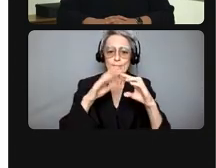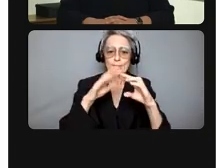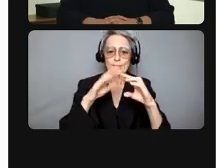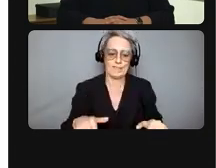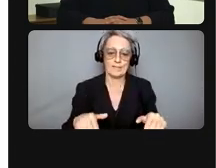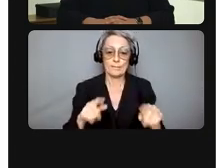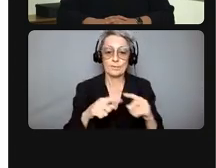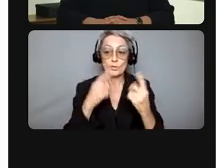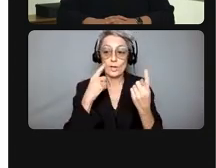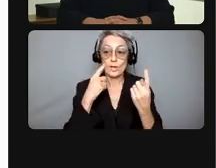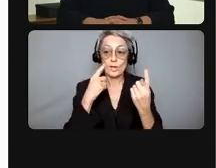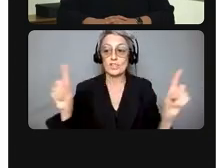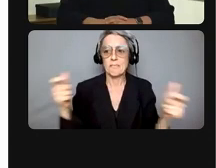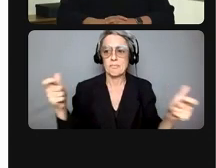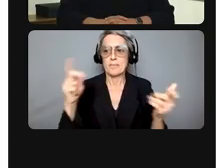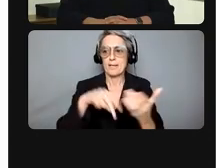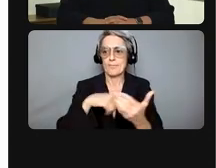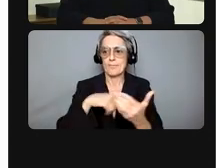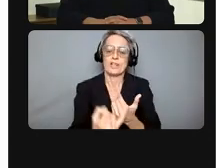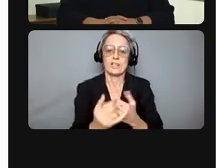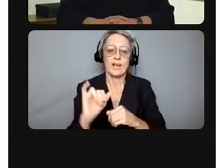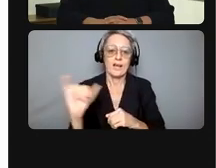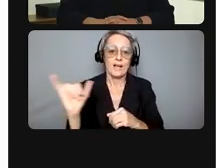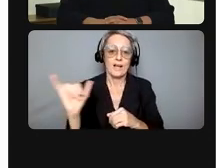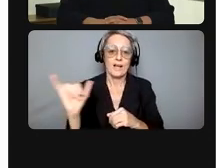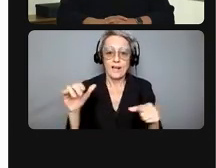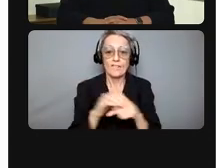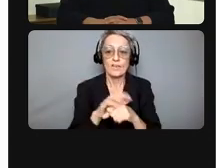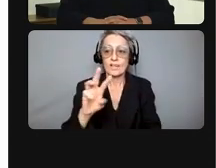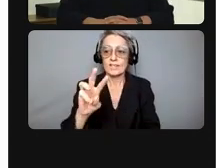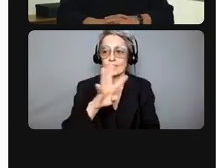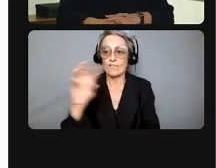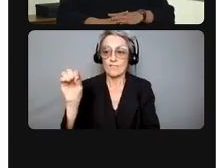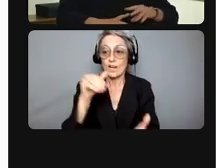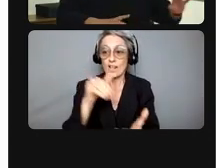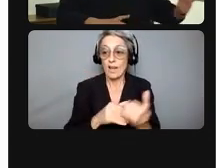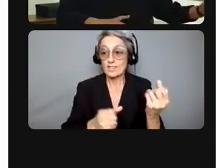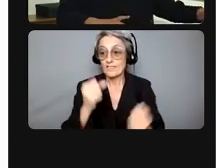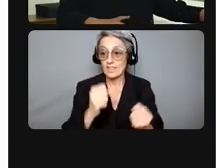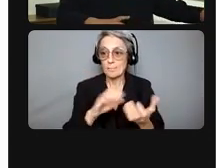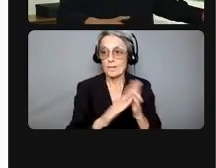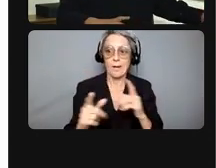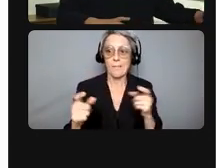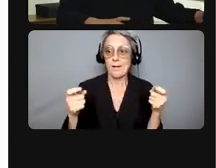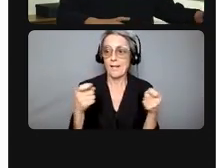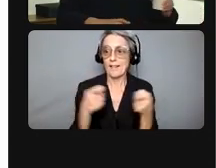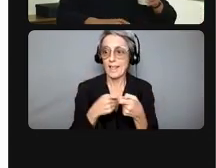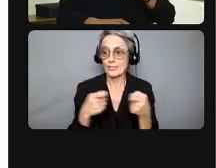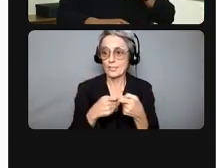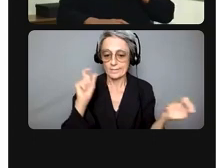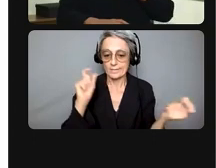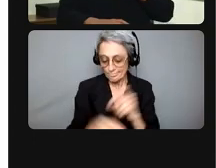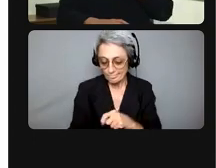like electrifying the full fleet of 640,000 vehicles, or completely moving our electricity consumption